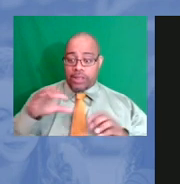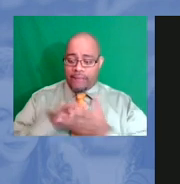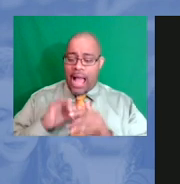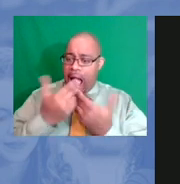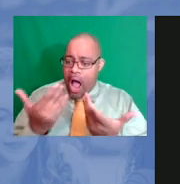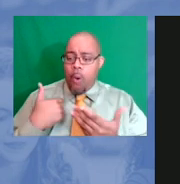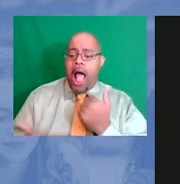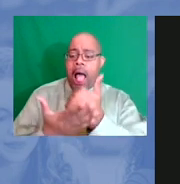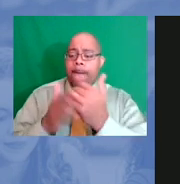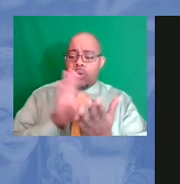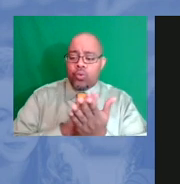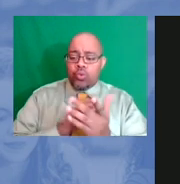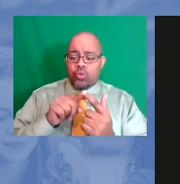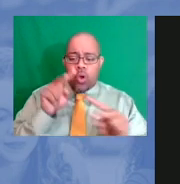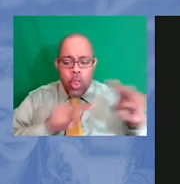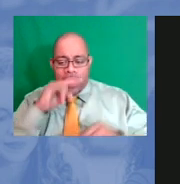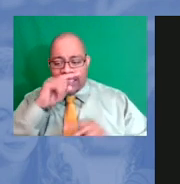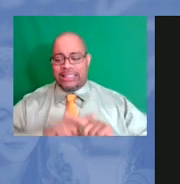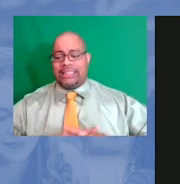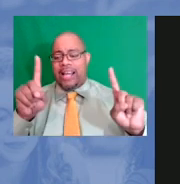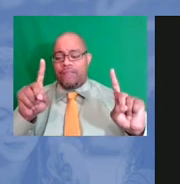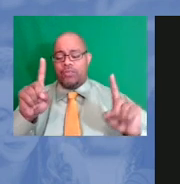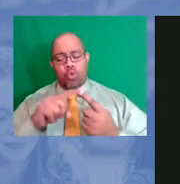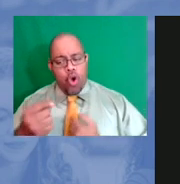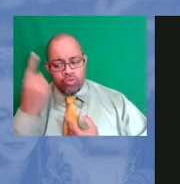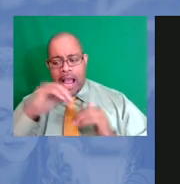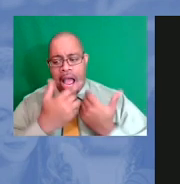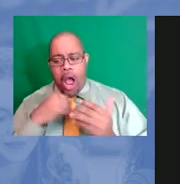LOOK AT KIDS DIFFERENTLY, TO UNDERSTAND HOW TO IDENTIFY CHILDREN, HOW TO PROVIDE SUPPORTS